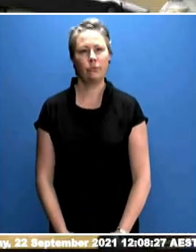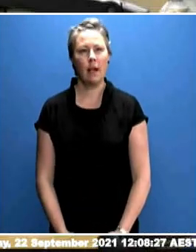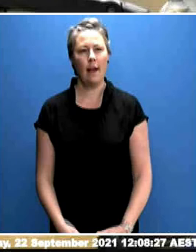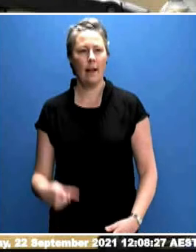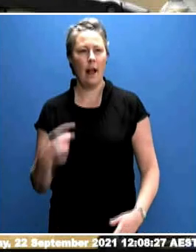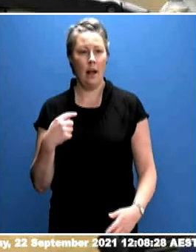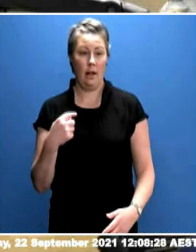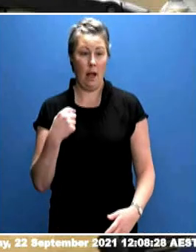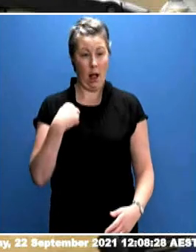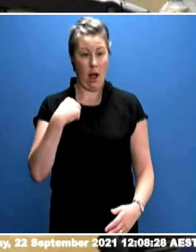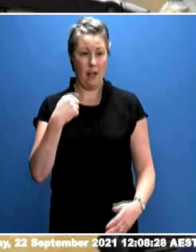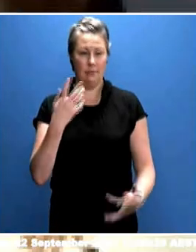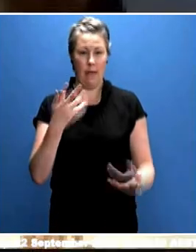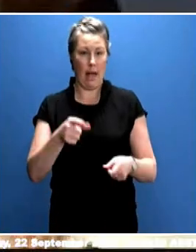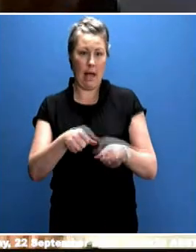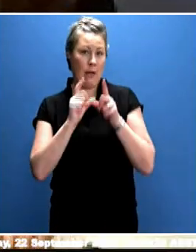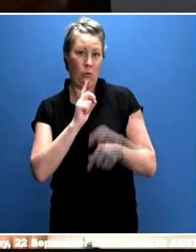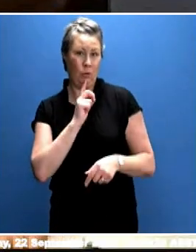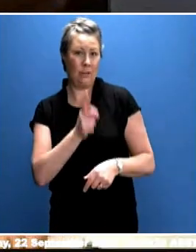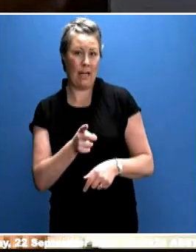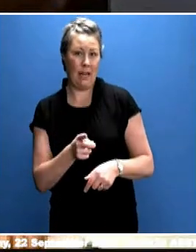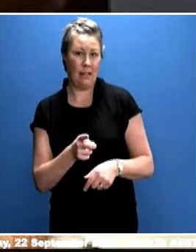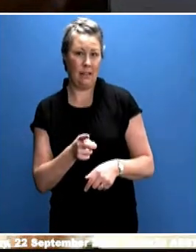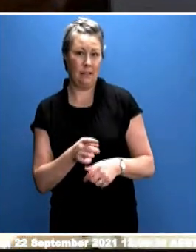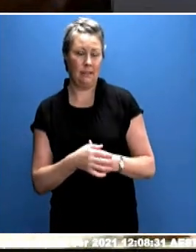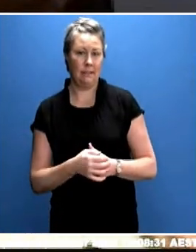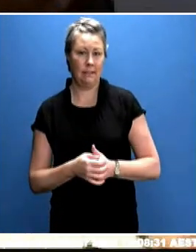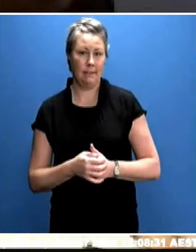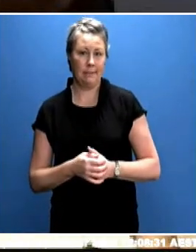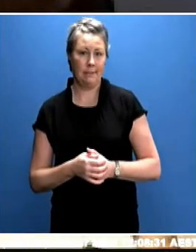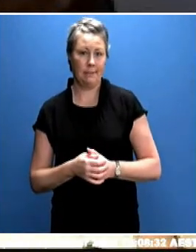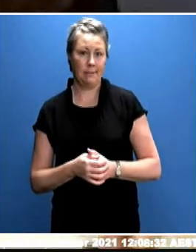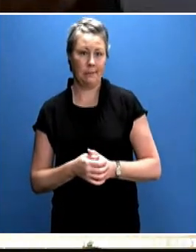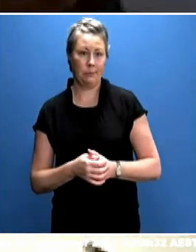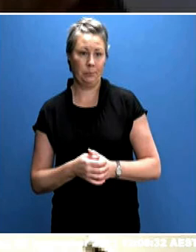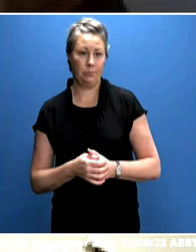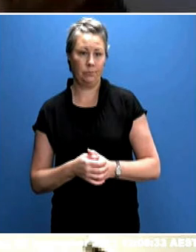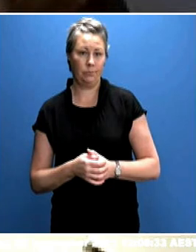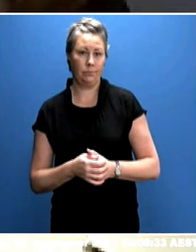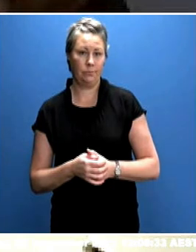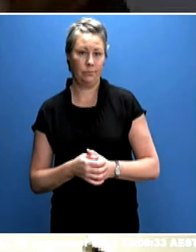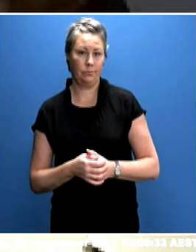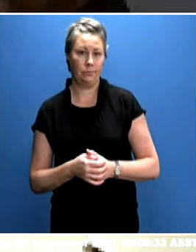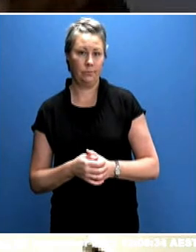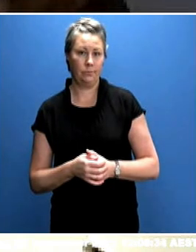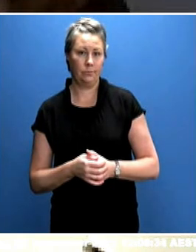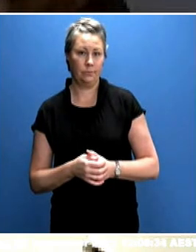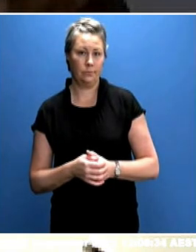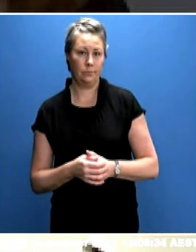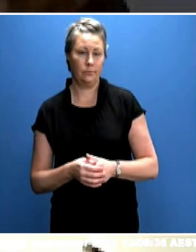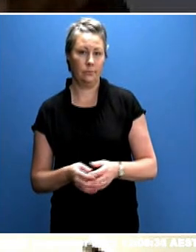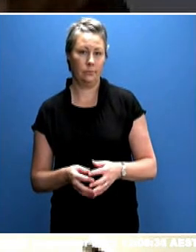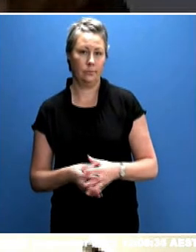I think it's almost impossible to know, but if the analogous